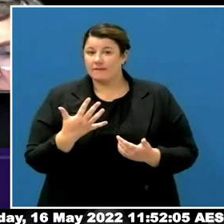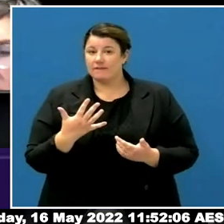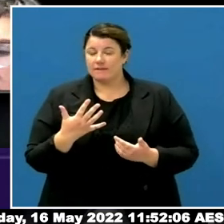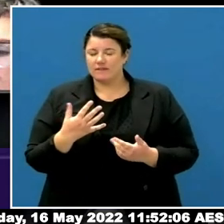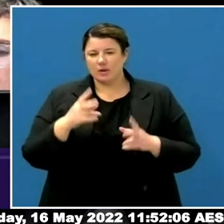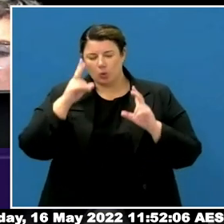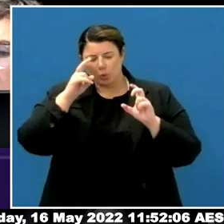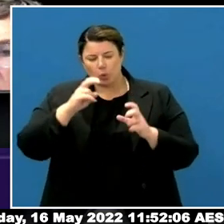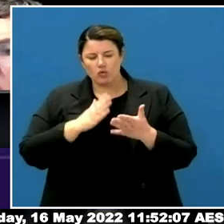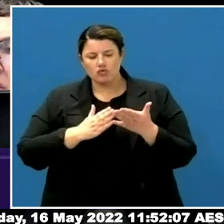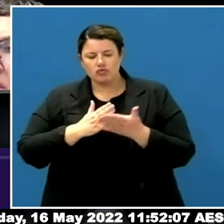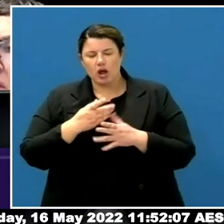Responsibilities of the Parties.